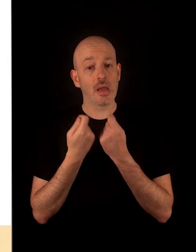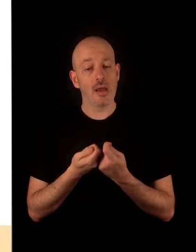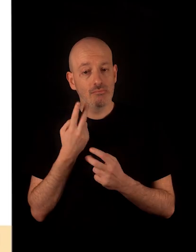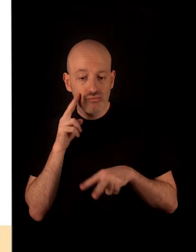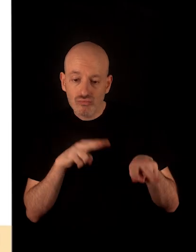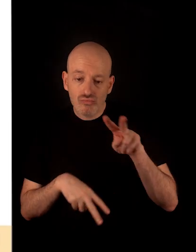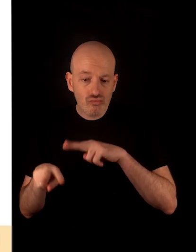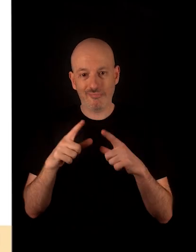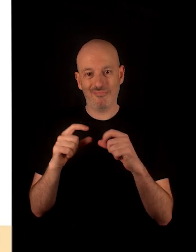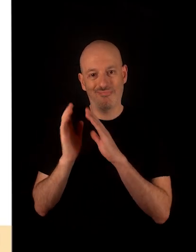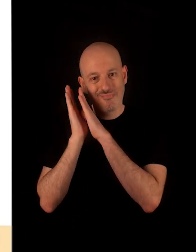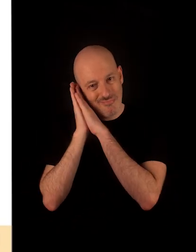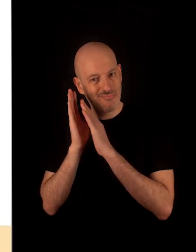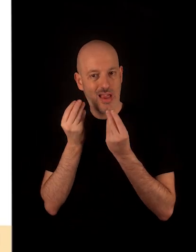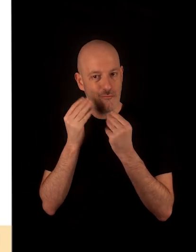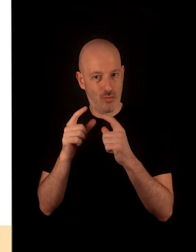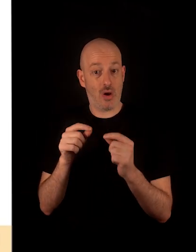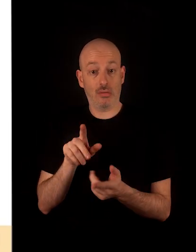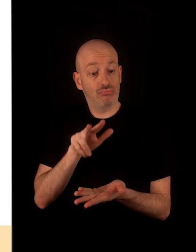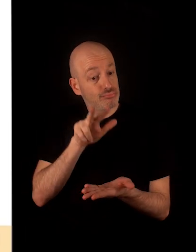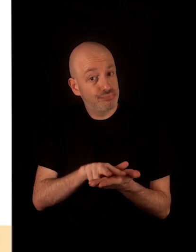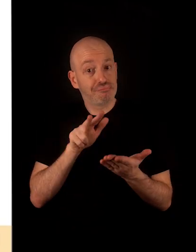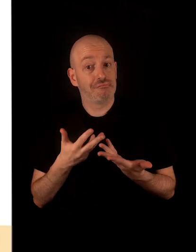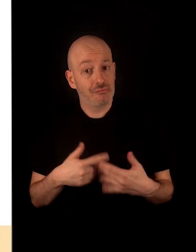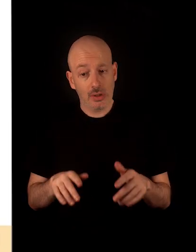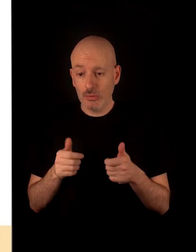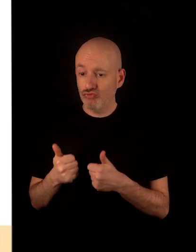have the flexibility to make a few changes from the application.